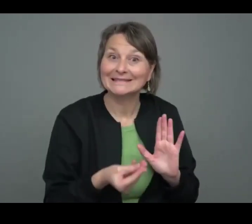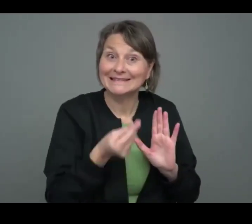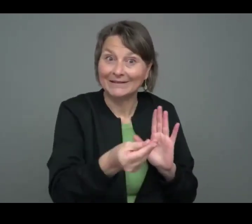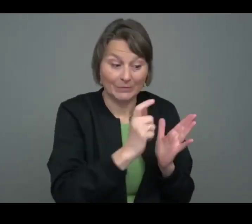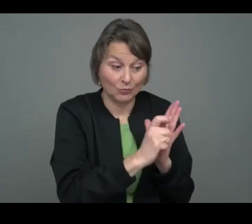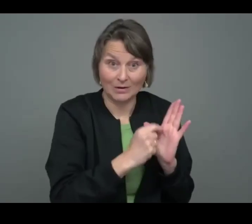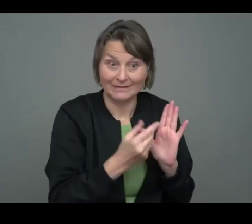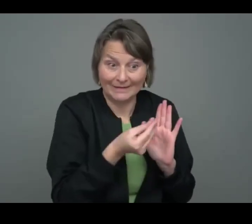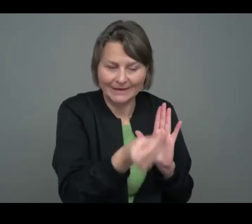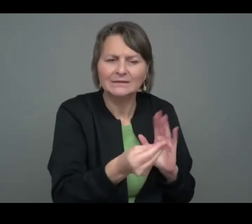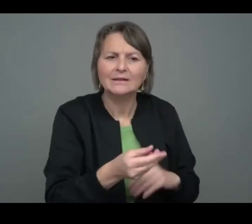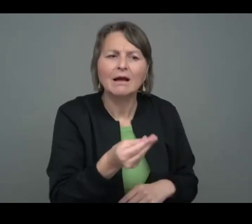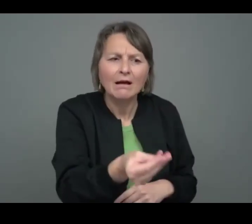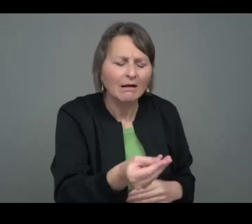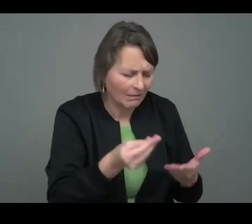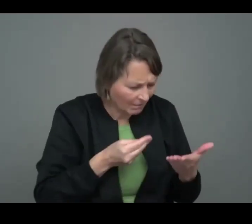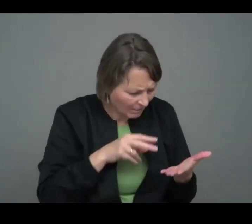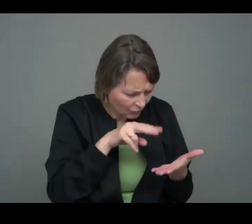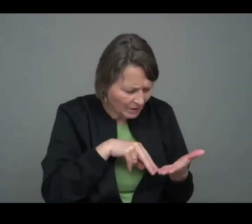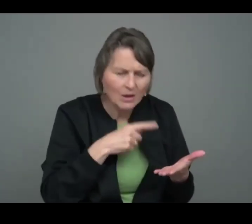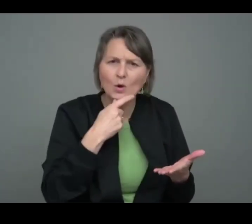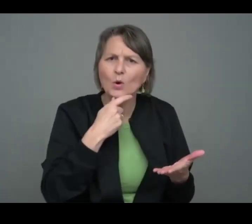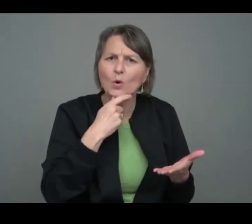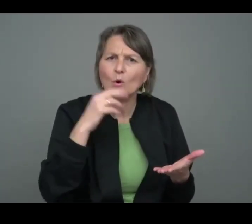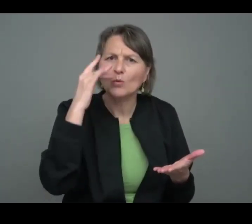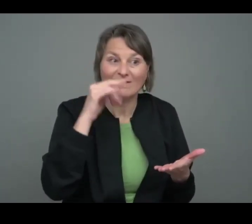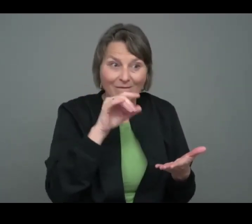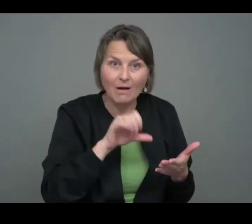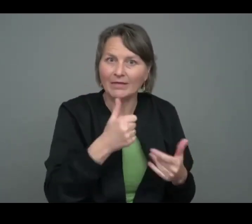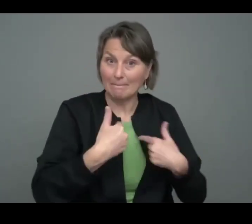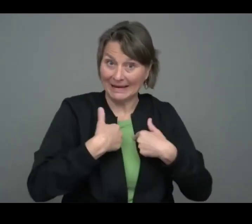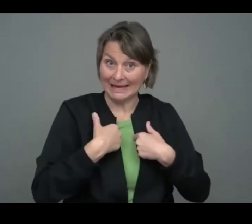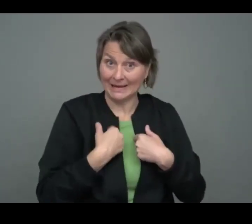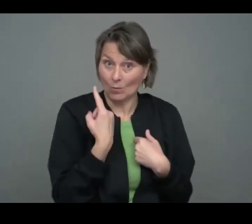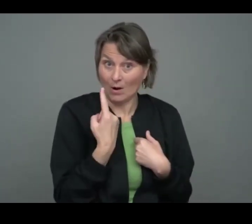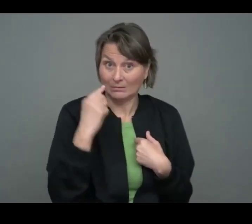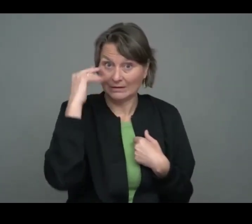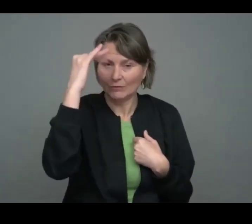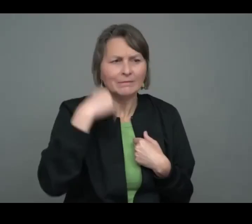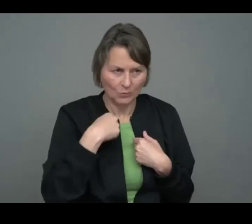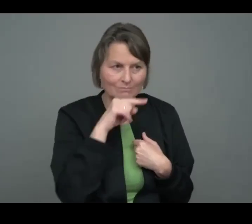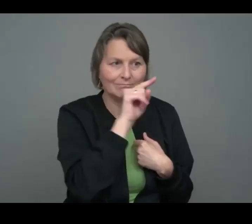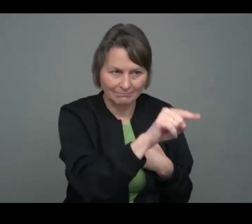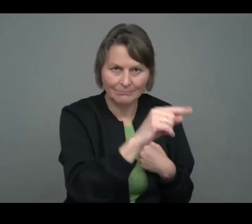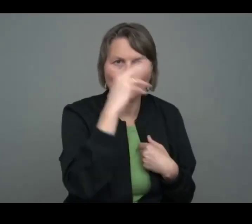researcher, a better interpreter. It doesn't just impact each other, contribute to each